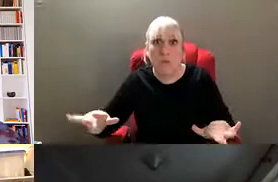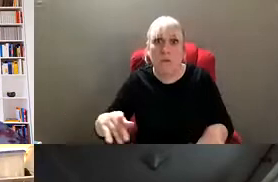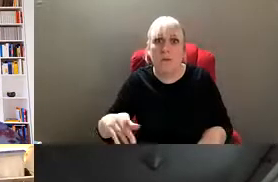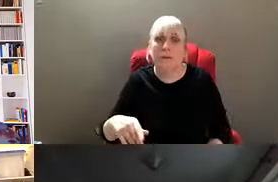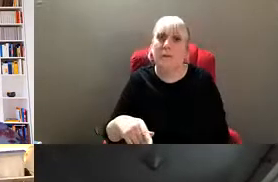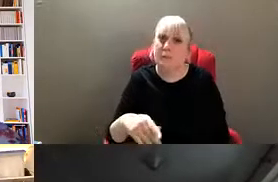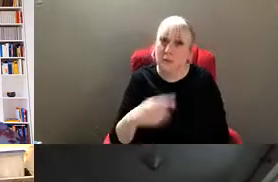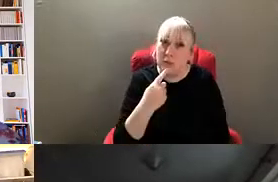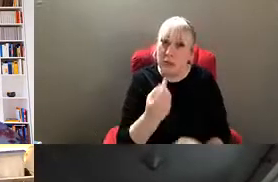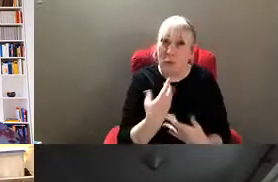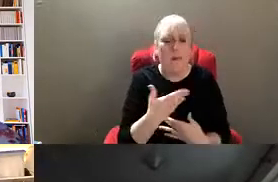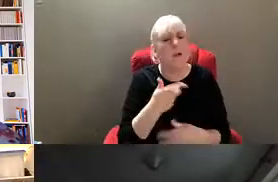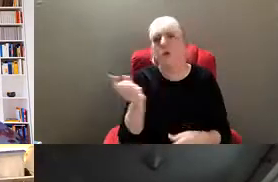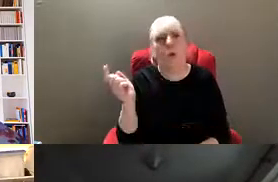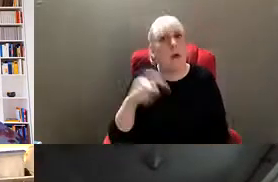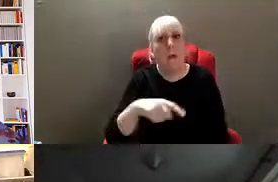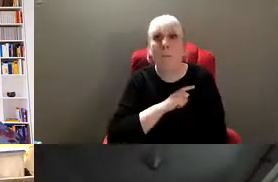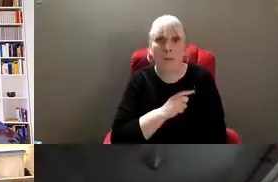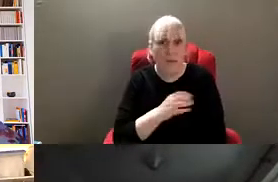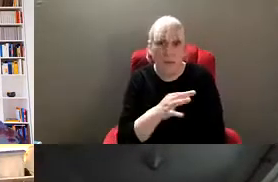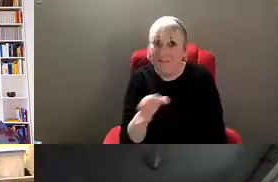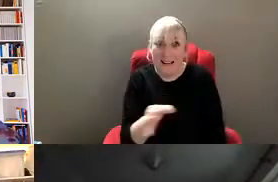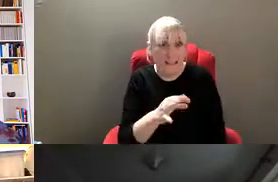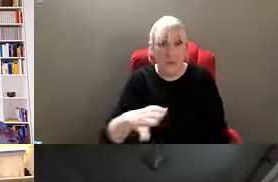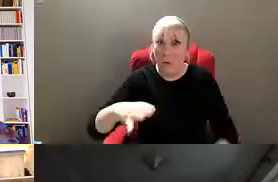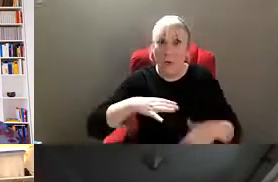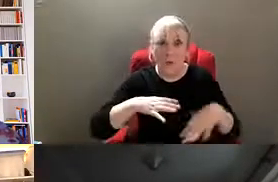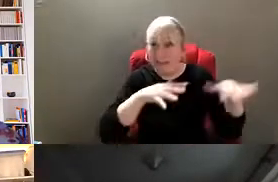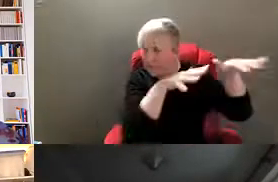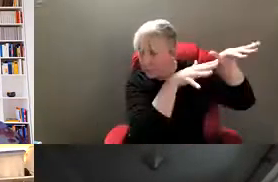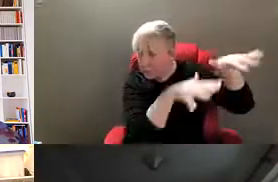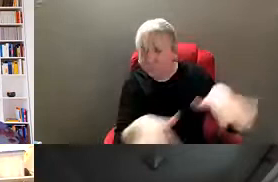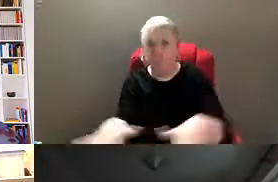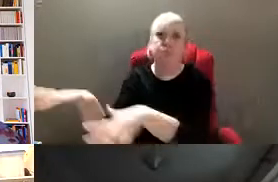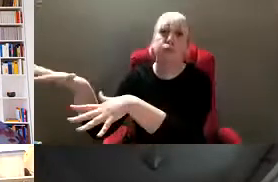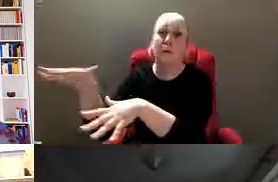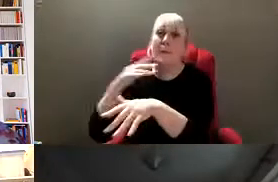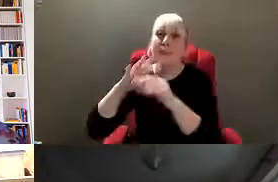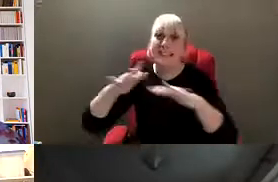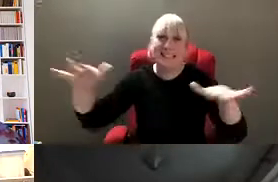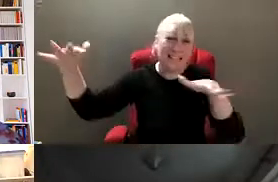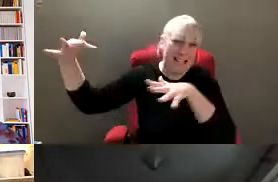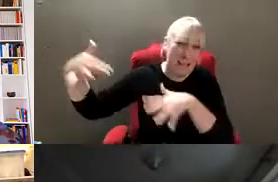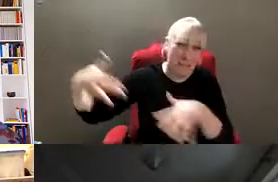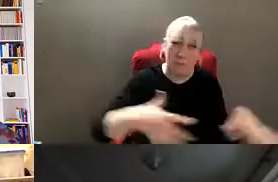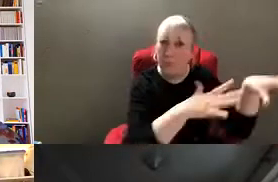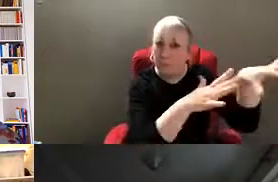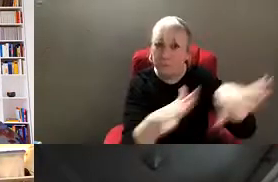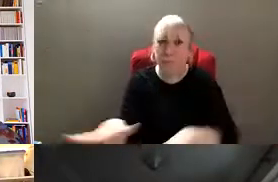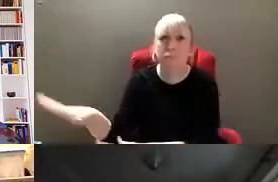is no longer there it had already been swept away by the sea and by the flooding that was there so